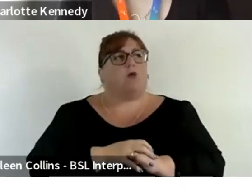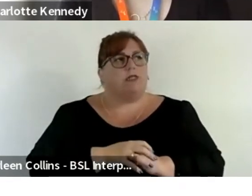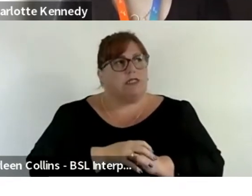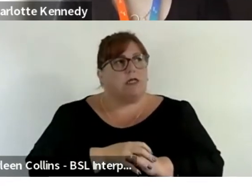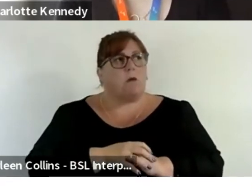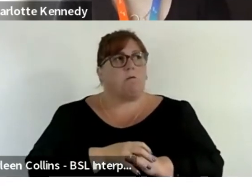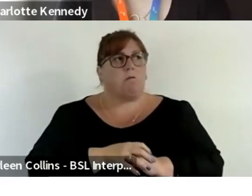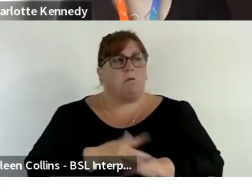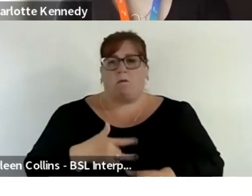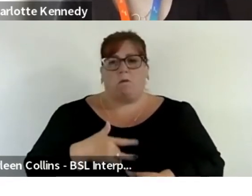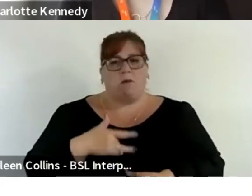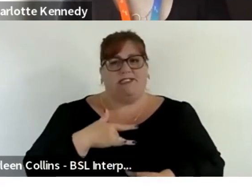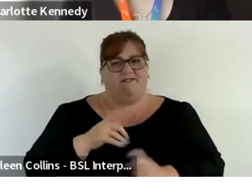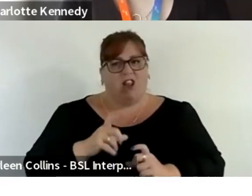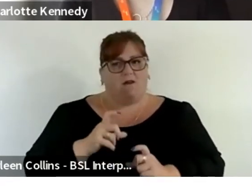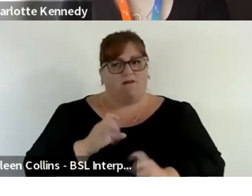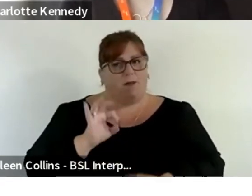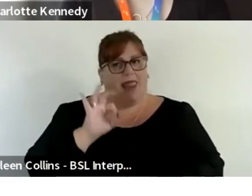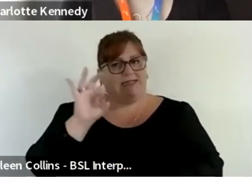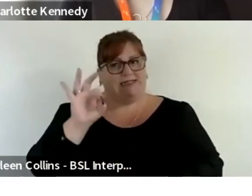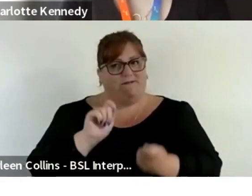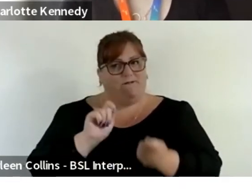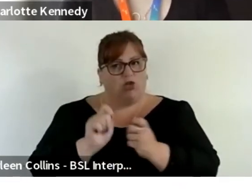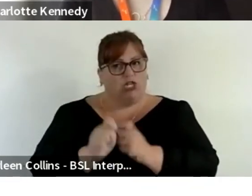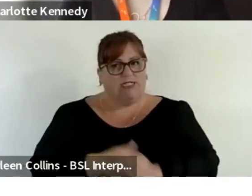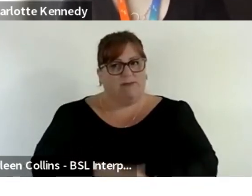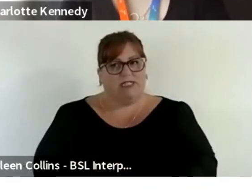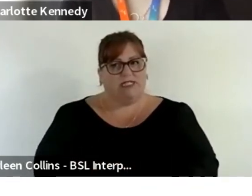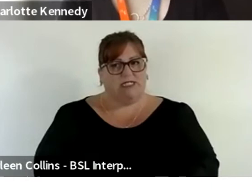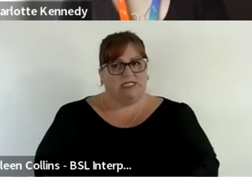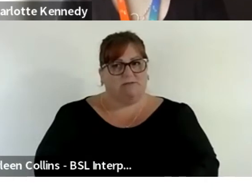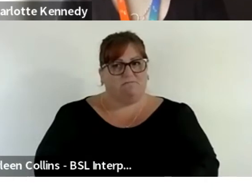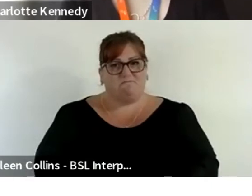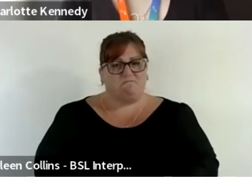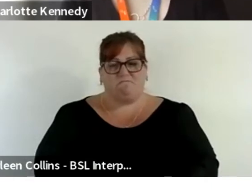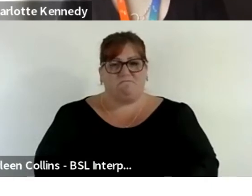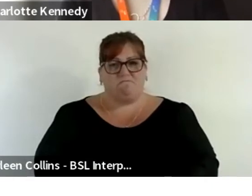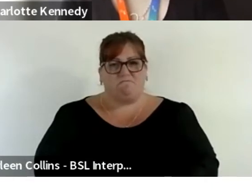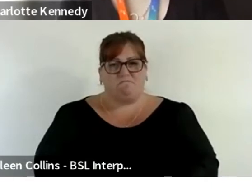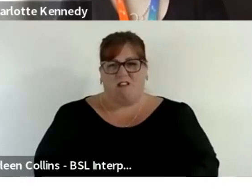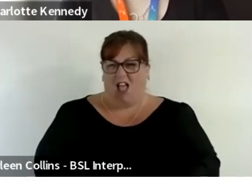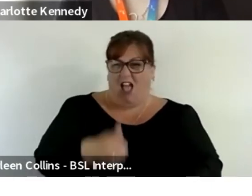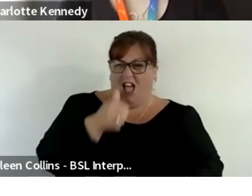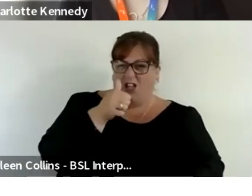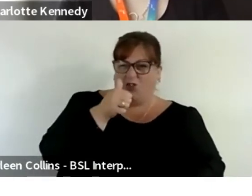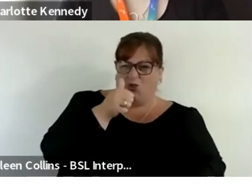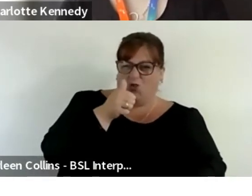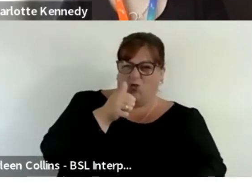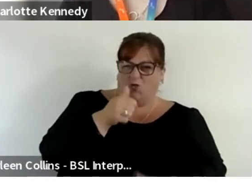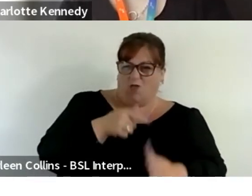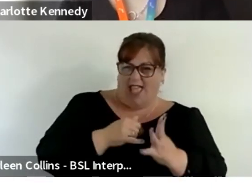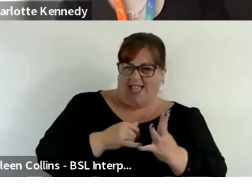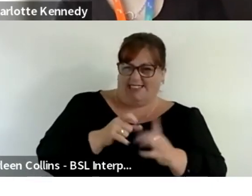adjustments even though the condition was there, not having the diagnosis to actually back it up.